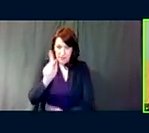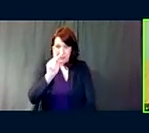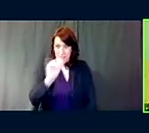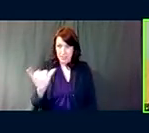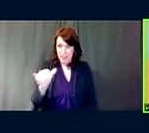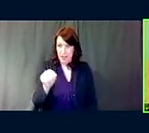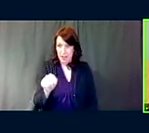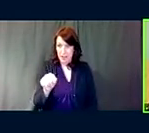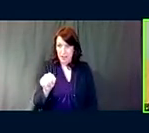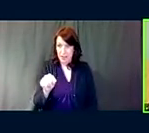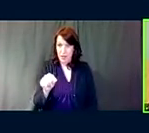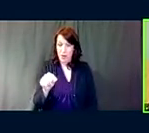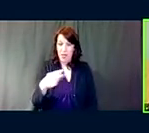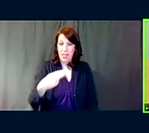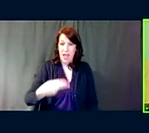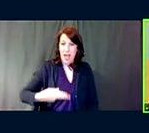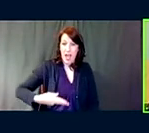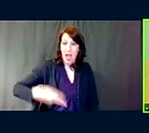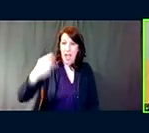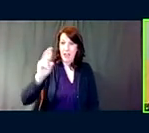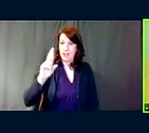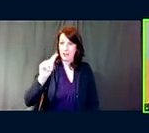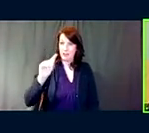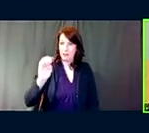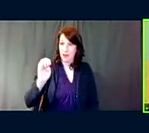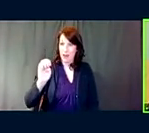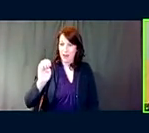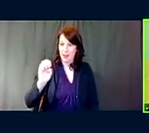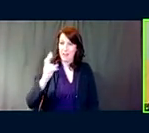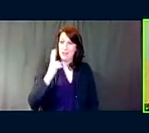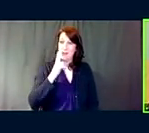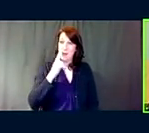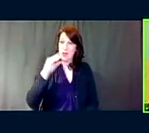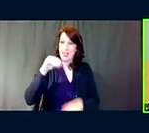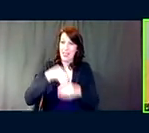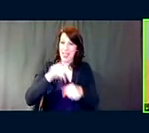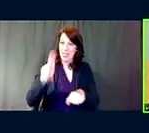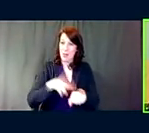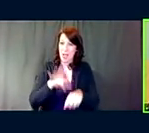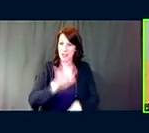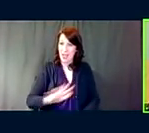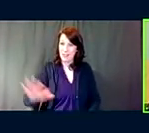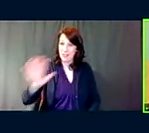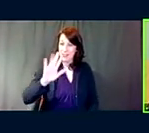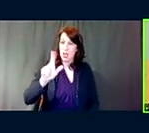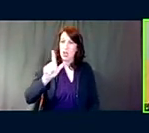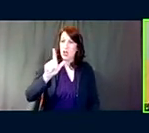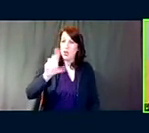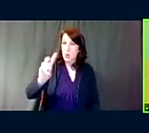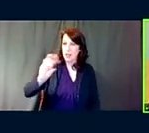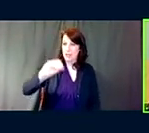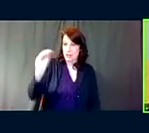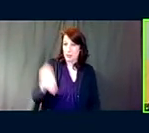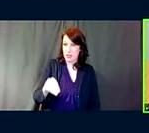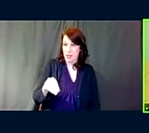AND YOU LOOK AT KENTUCKY, WE'VE GOT THE HIGHEST RATE OF SMOKING IN THE NATION AT ABOUT 26%, AND